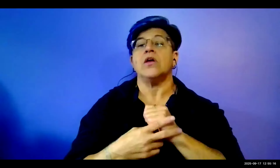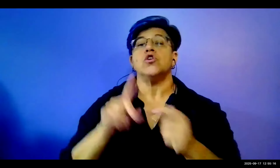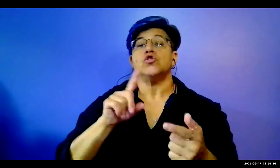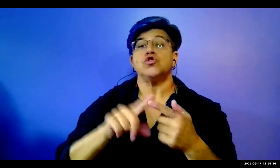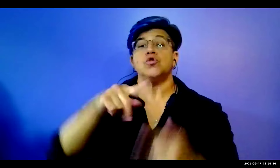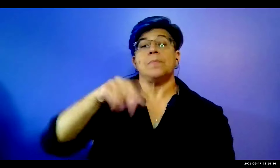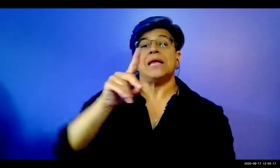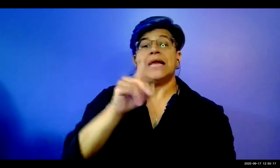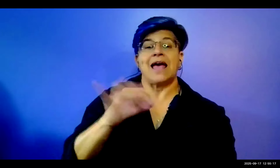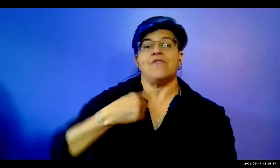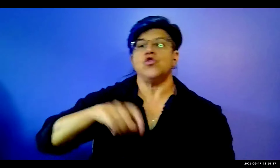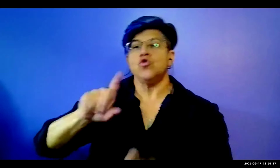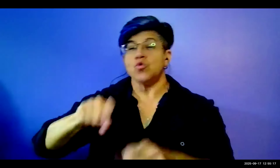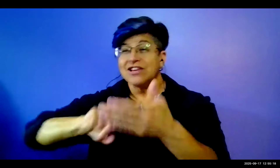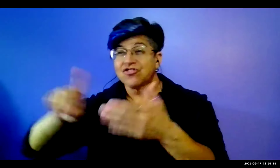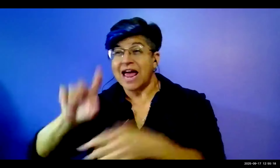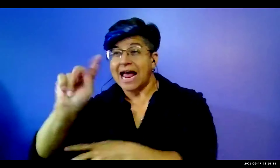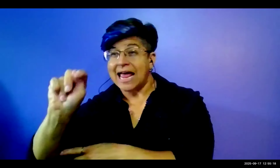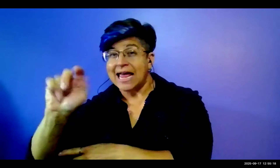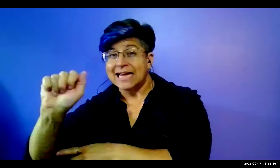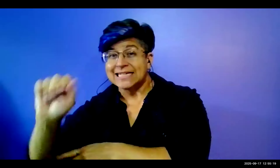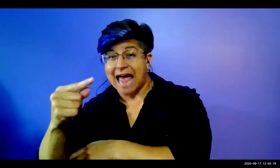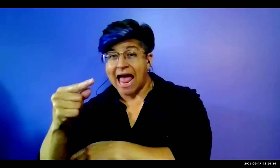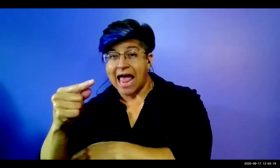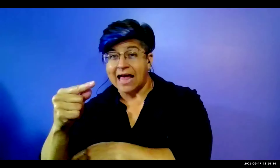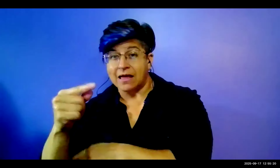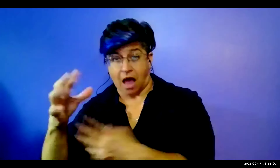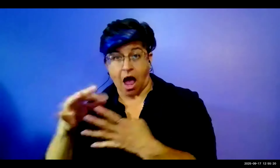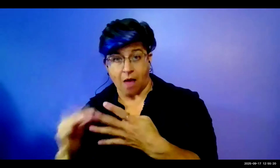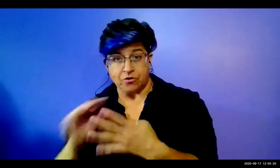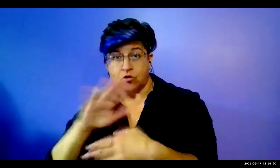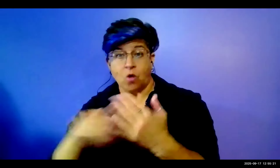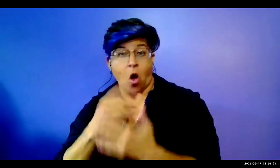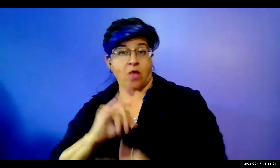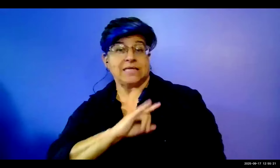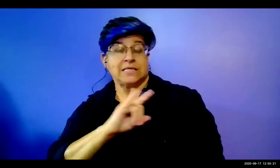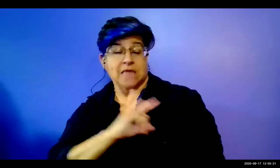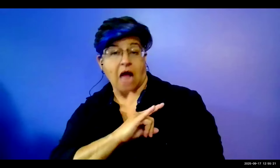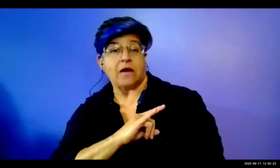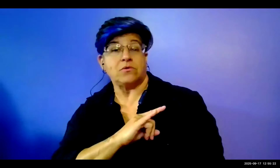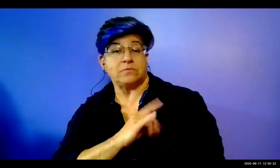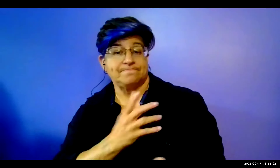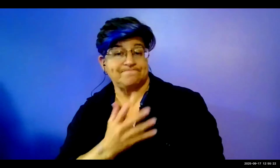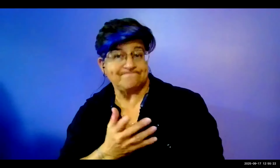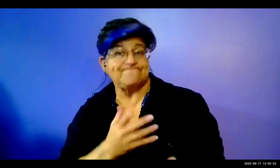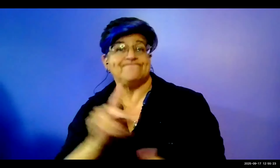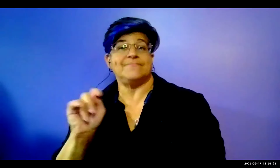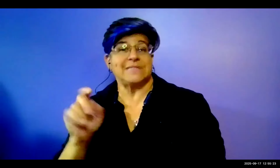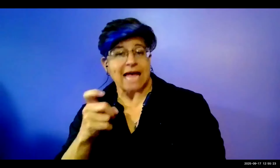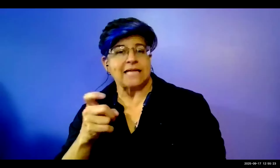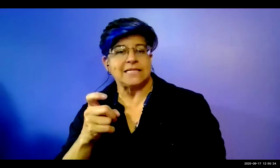Tagging option, so that all these, um, styled, uh, um. Texts are in the same format.